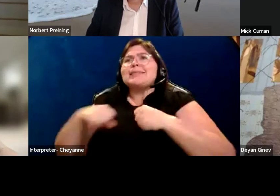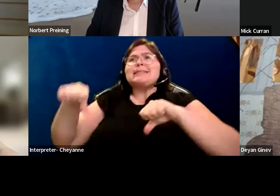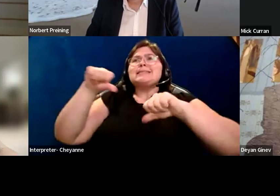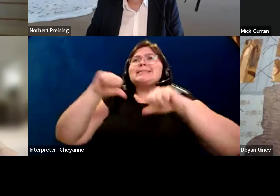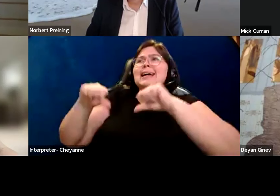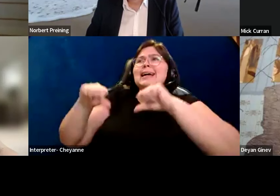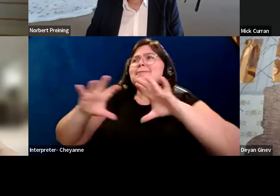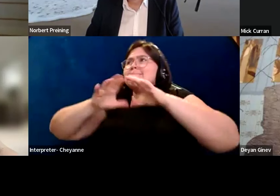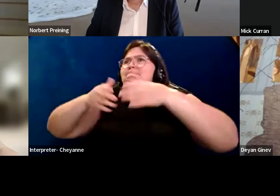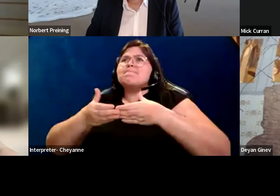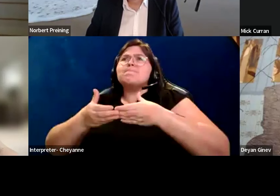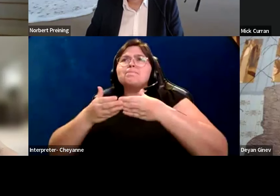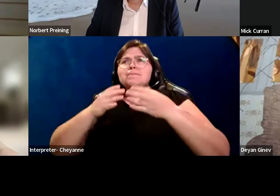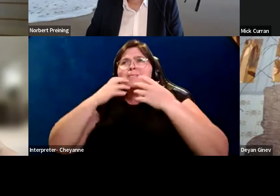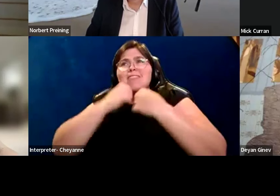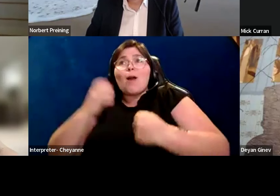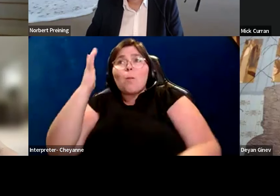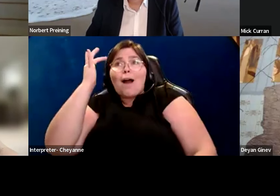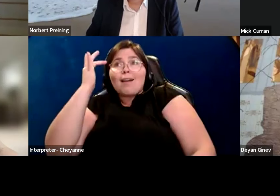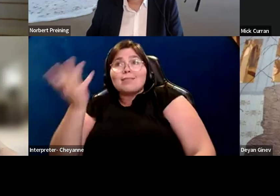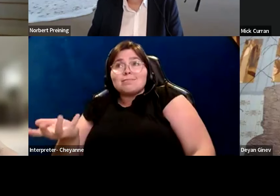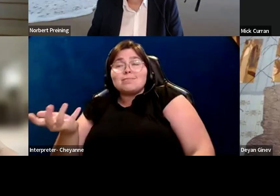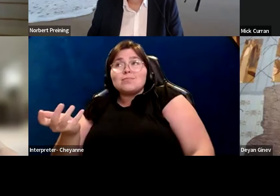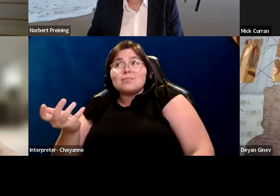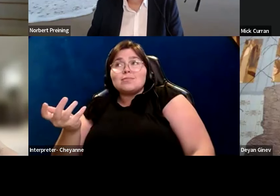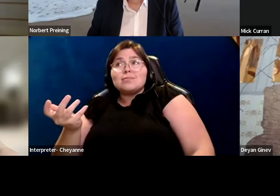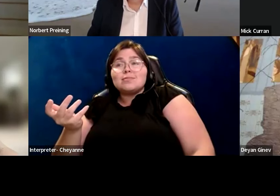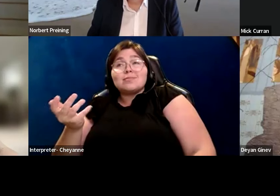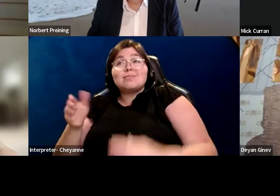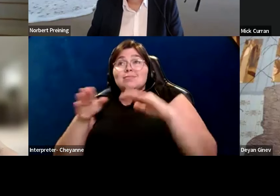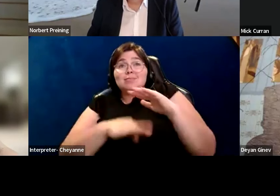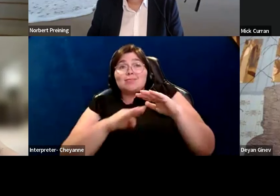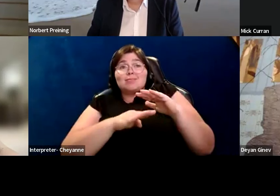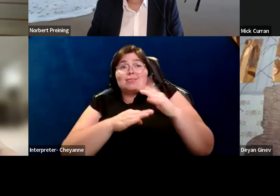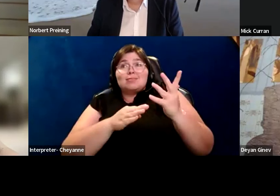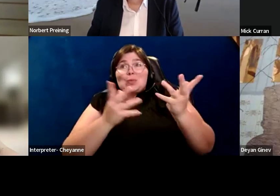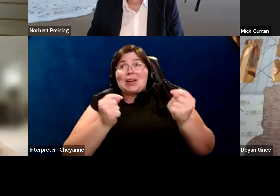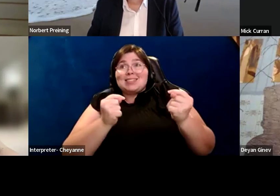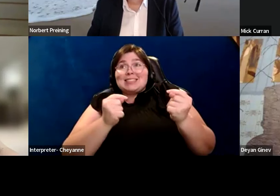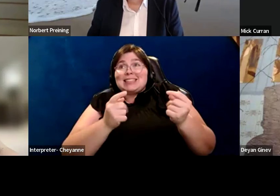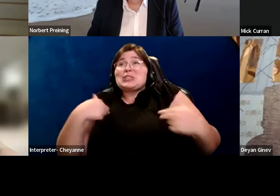Well, to start us really at a fundamental level, it's a basic human right.